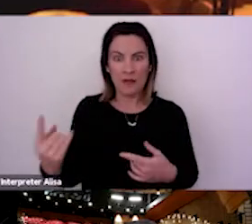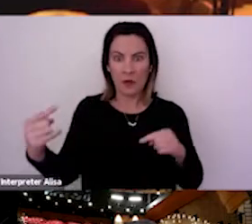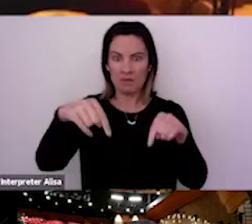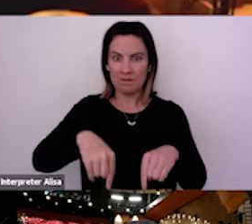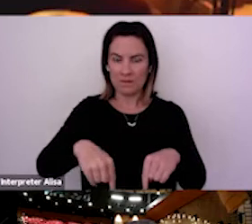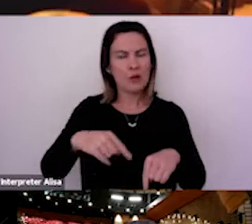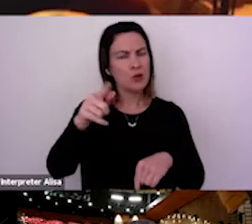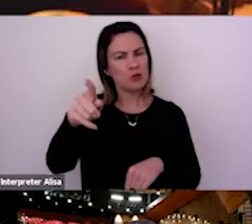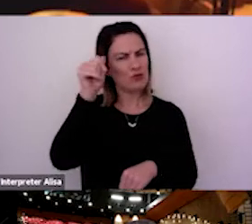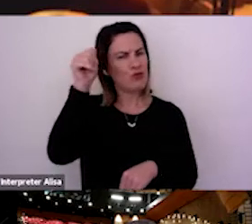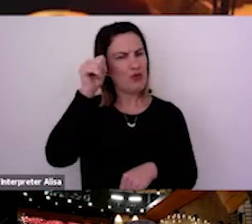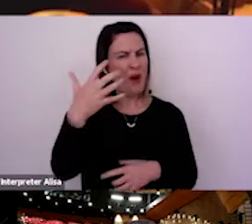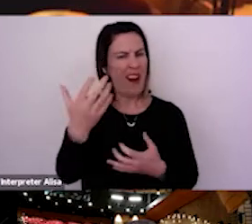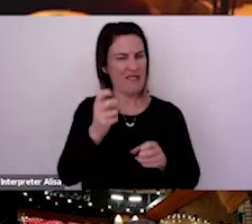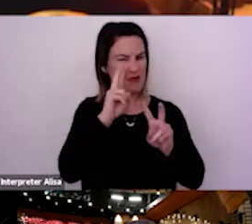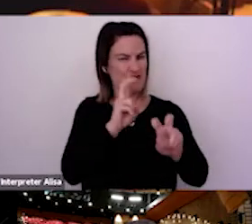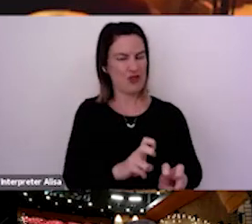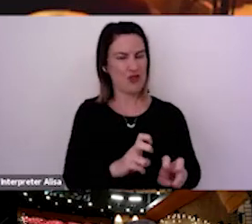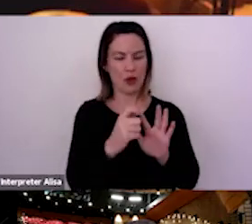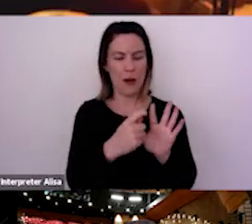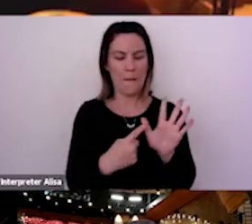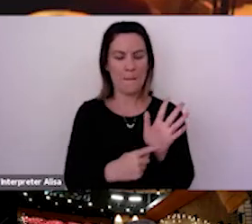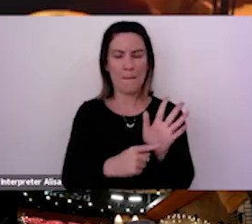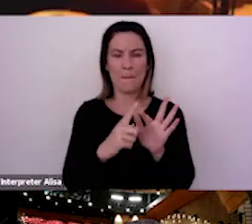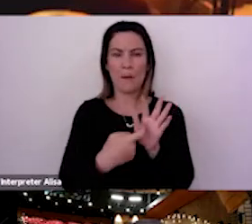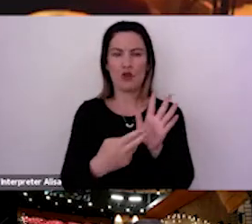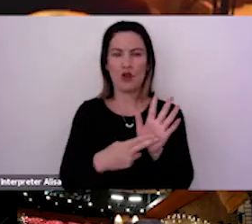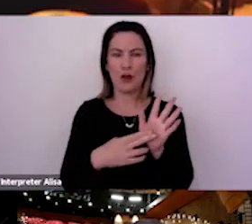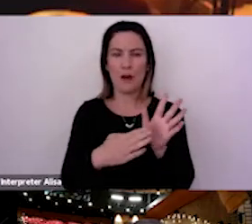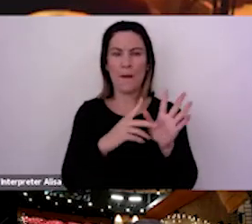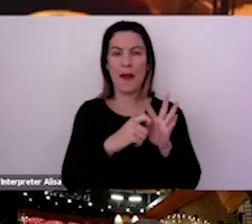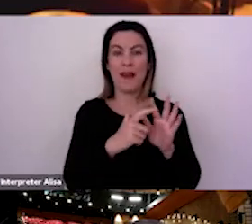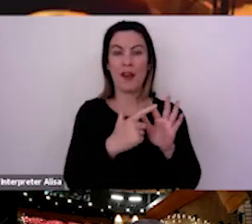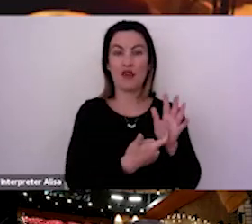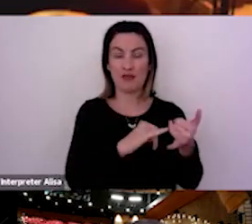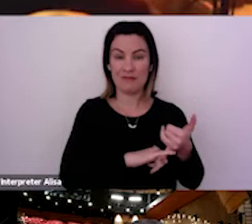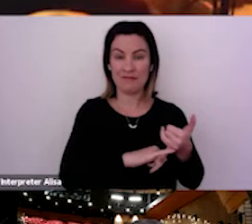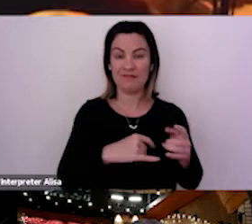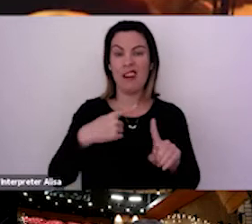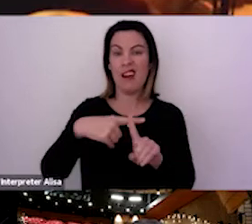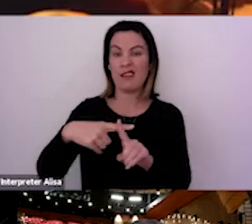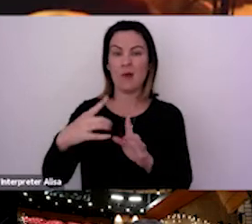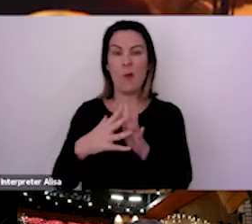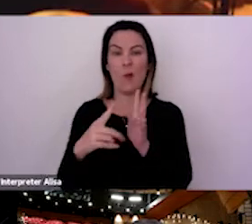Patternmakers and Wolves have -- WolfBrown have been delivering here in Australia since the beginning of the COVID